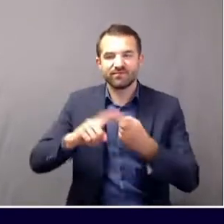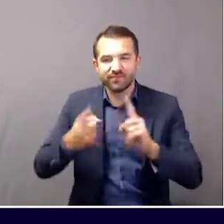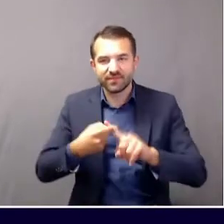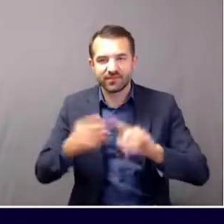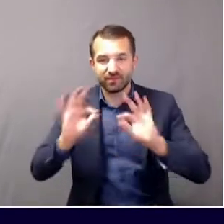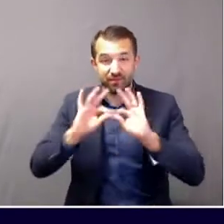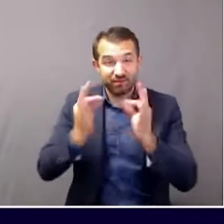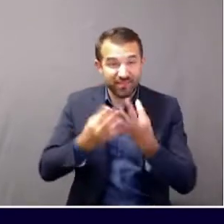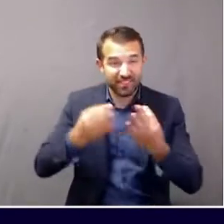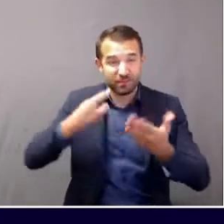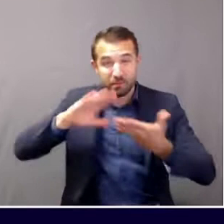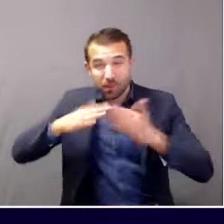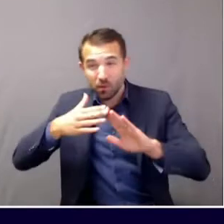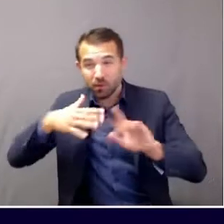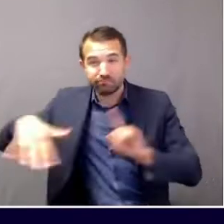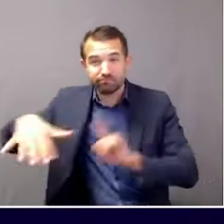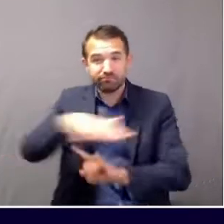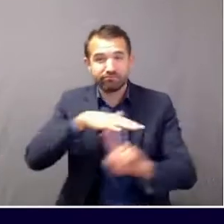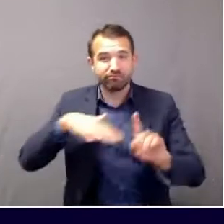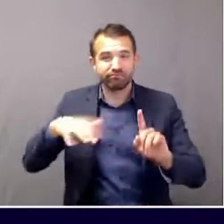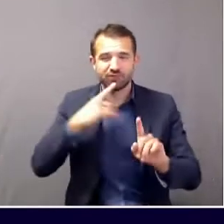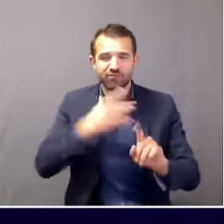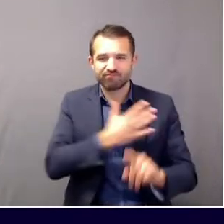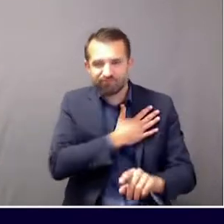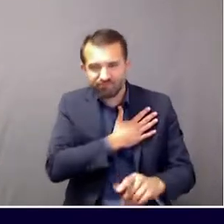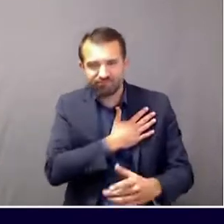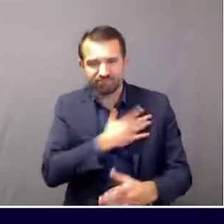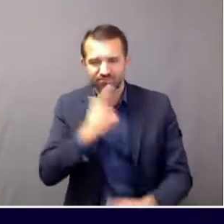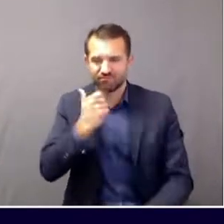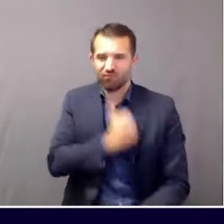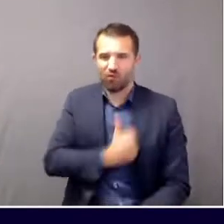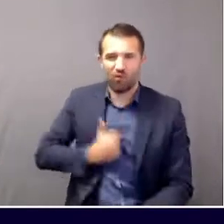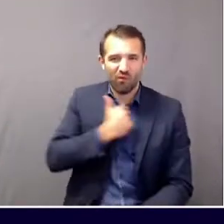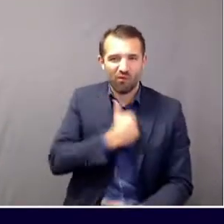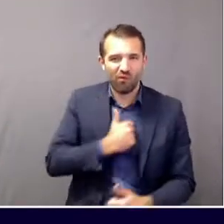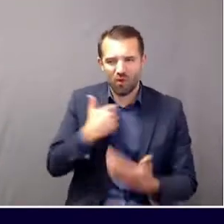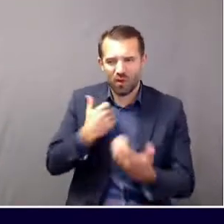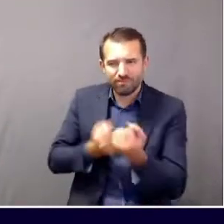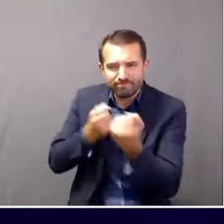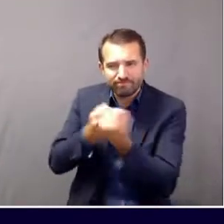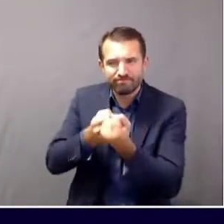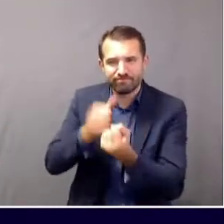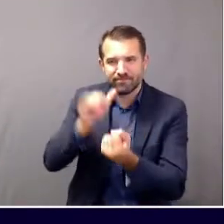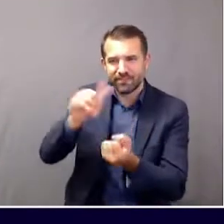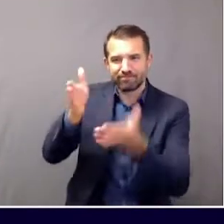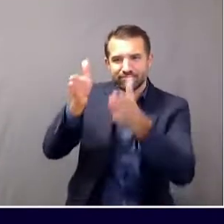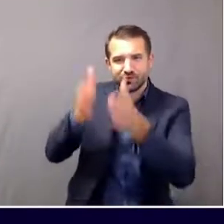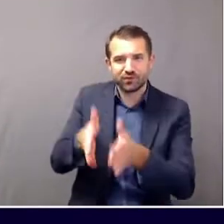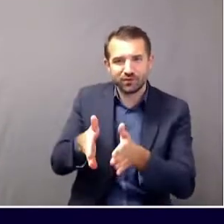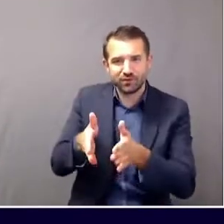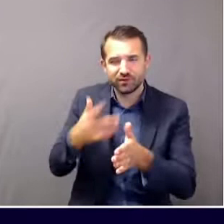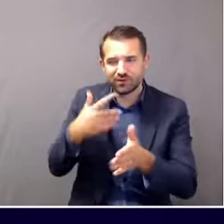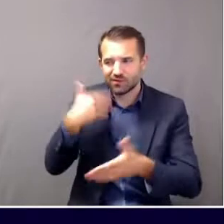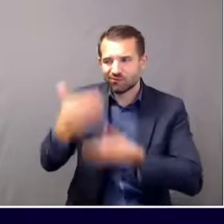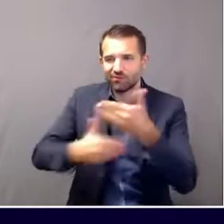community